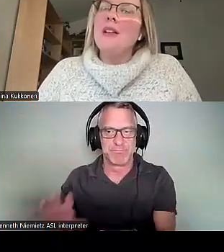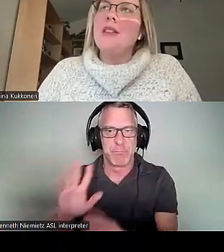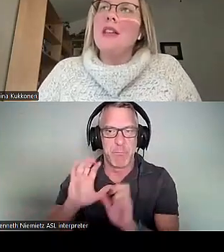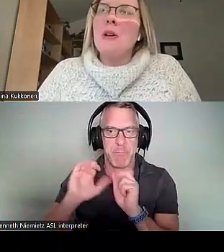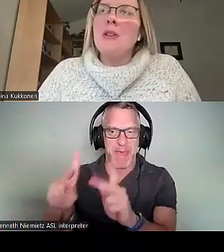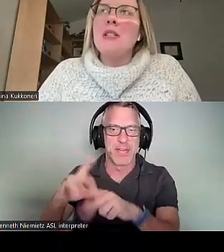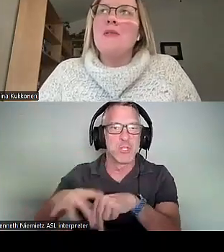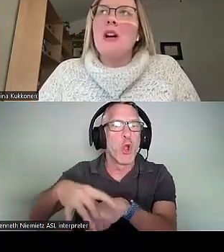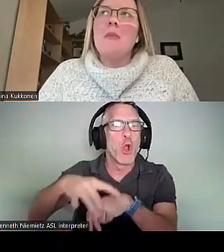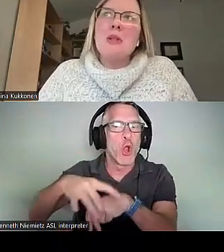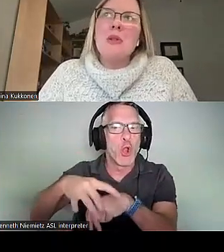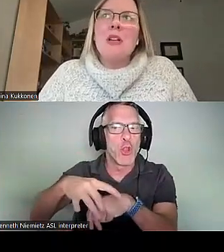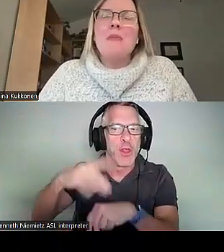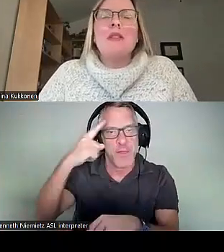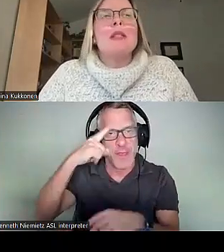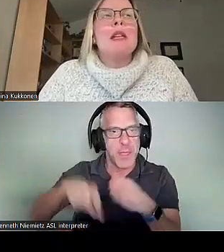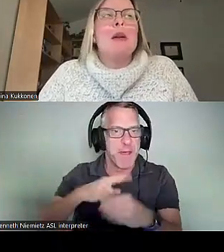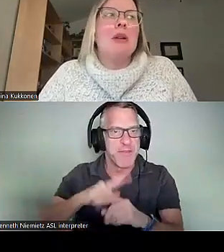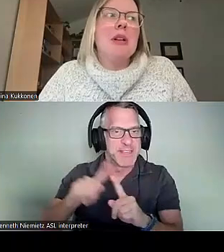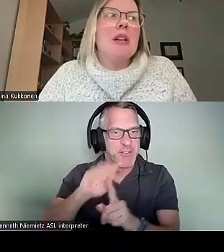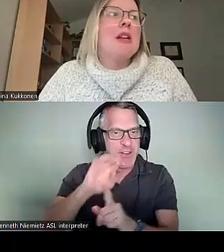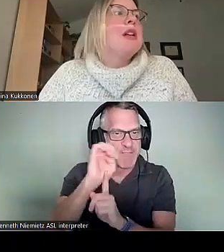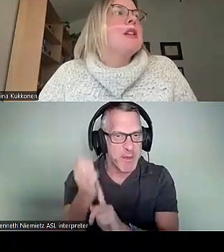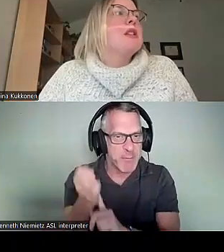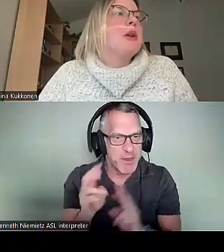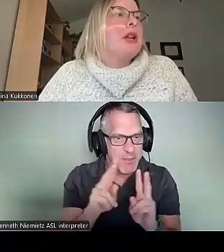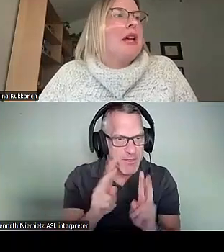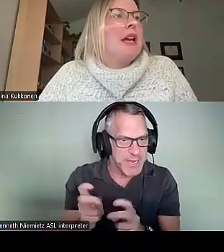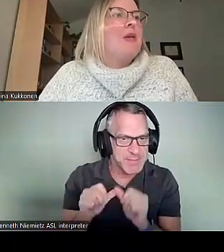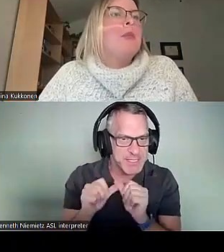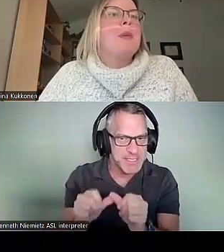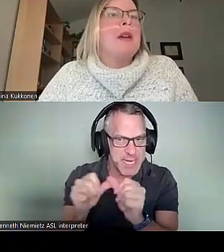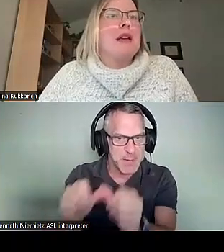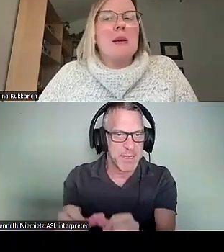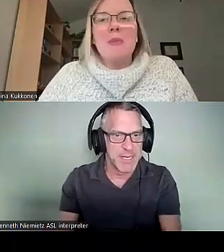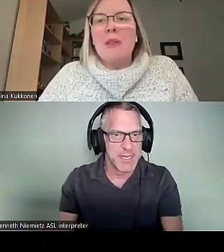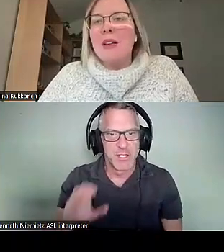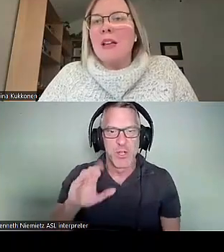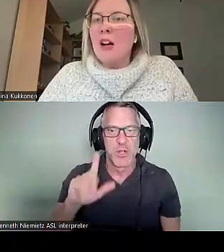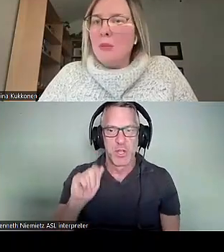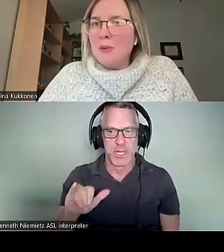again, think about these environmental themes and sustainability. So clay being something that comes